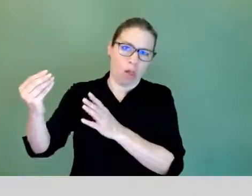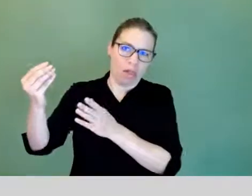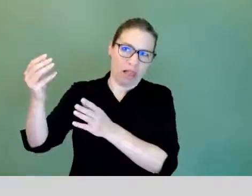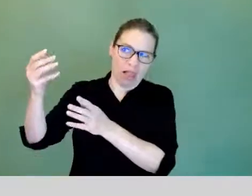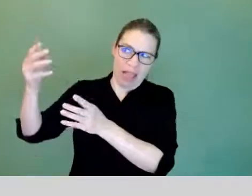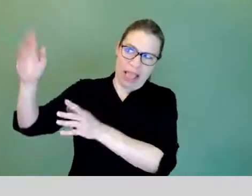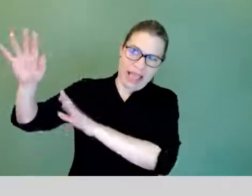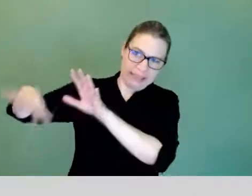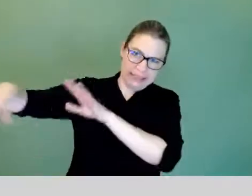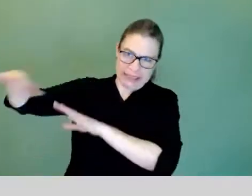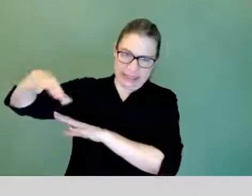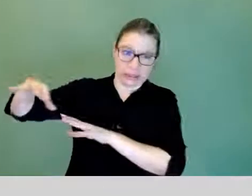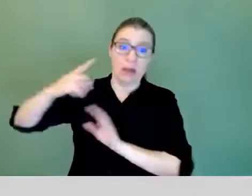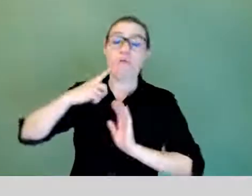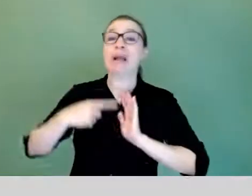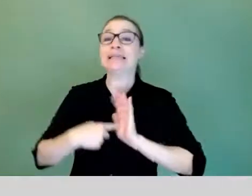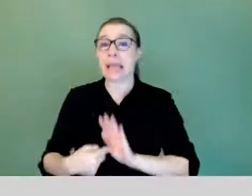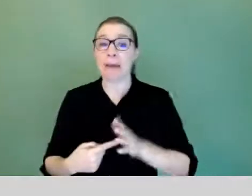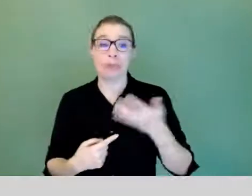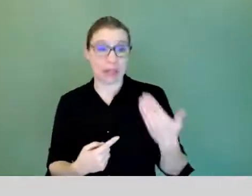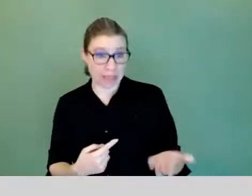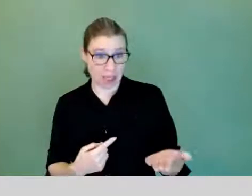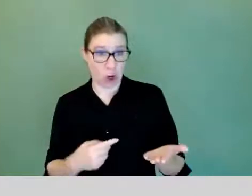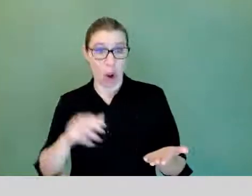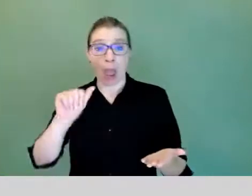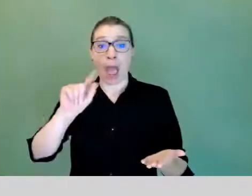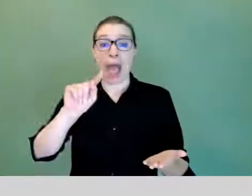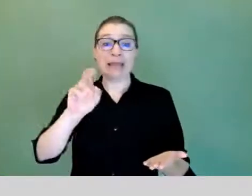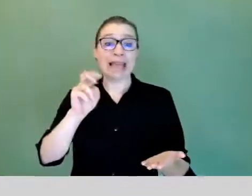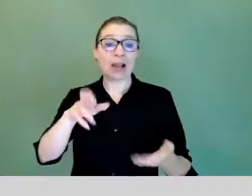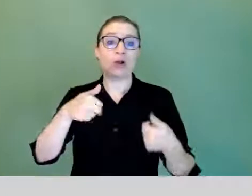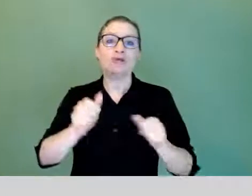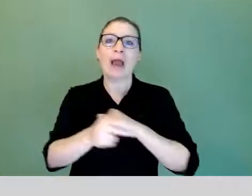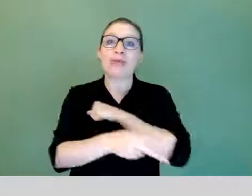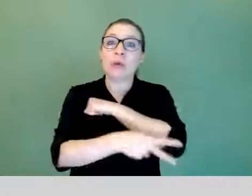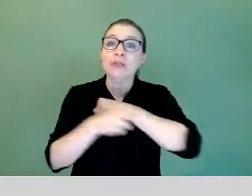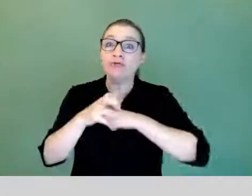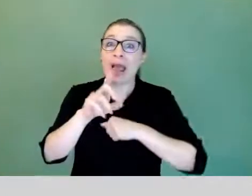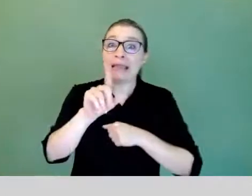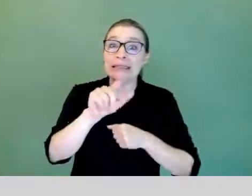Say for example here, the attacker attempts to extract data from the server.